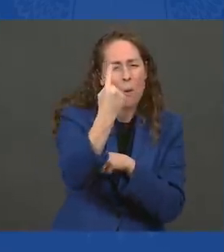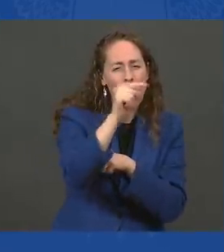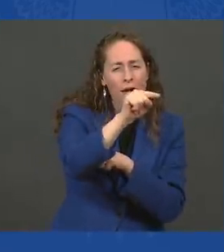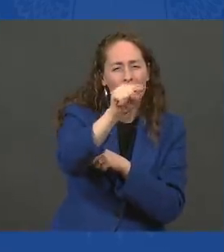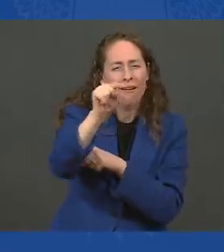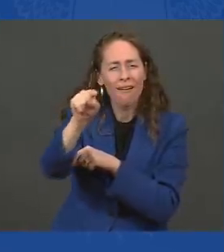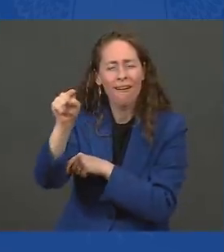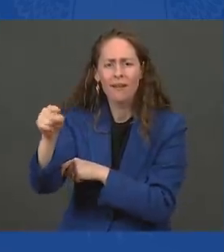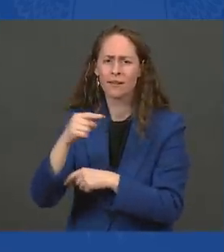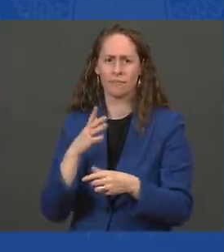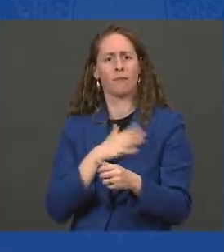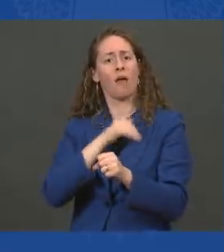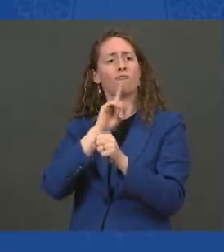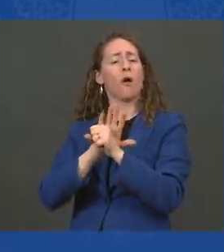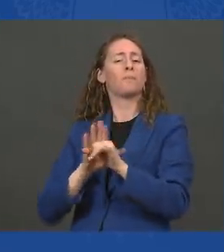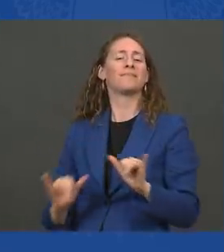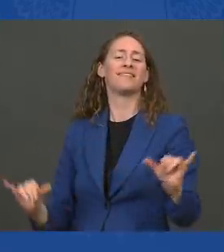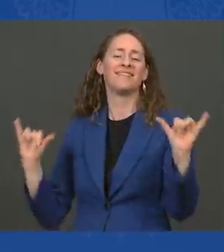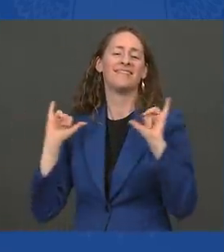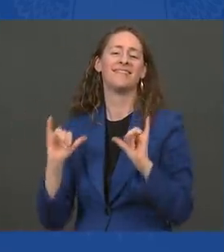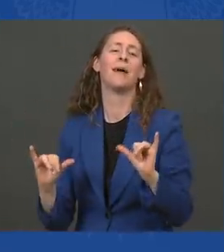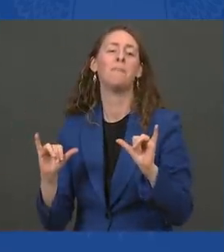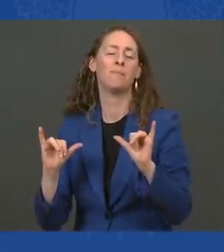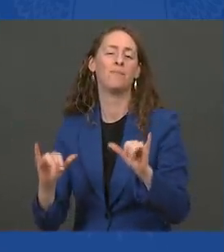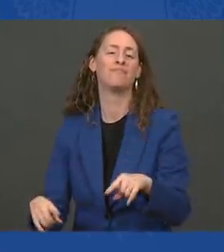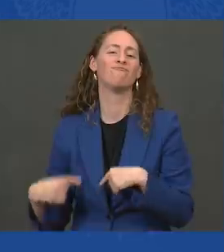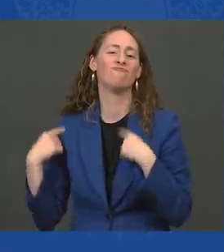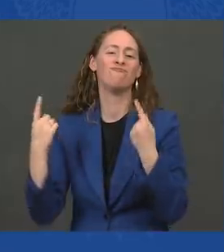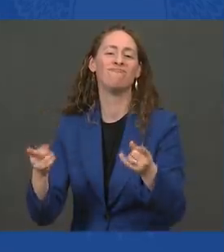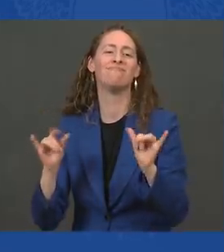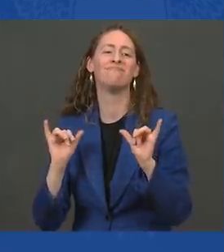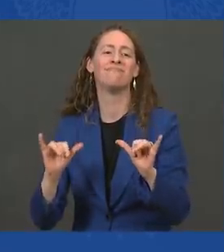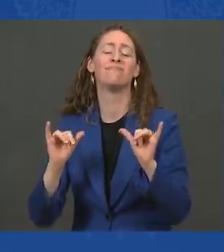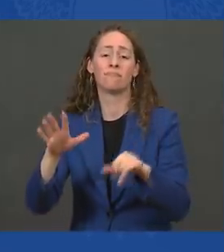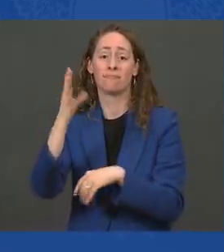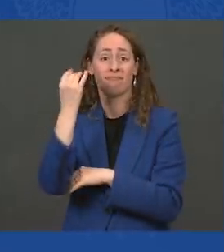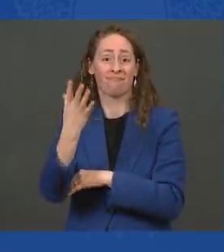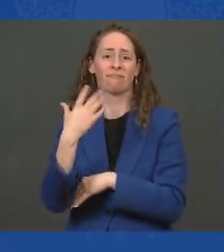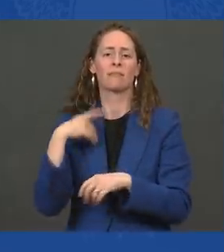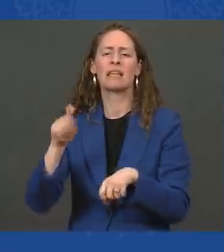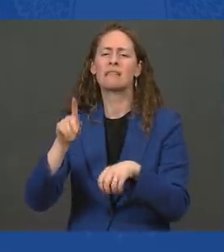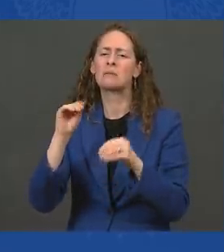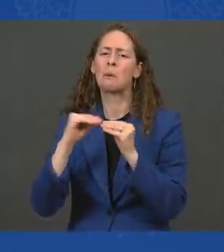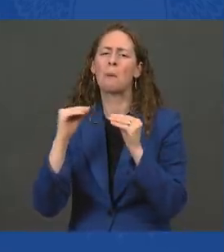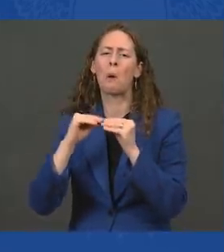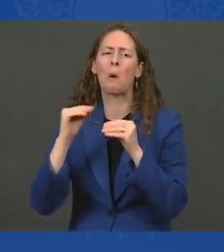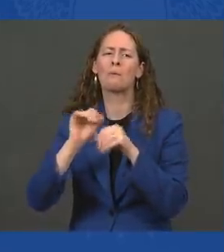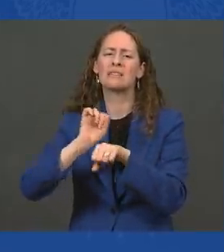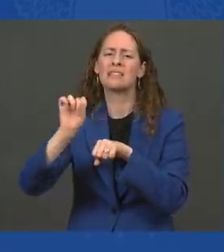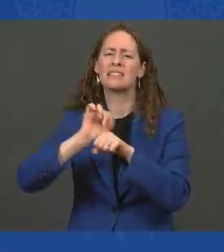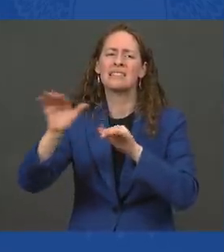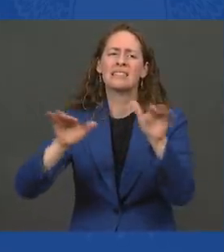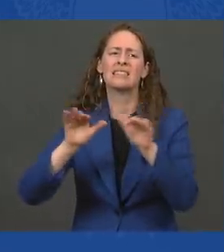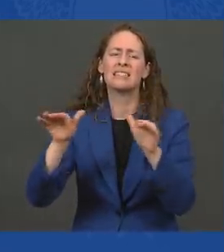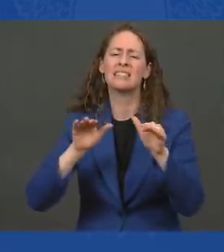But we need to do more than vaccinate Americans. To beat the pandemic, we have to vaccinate the world as well.